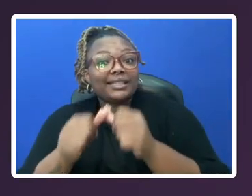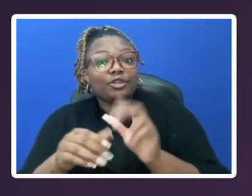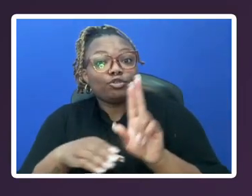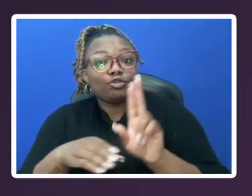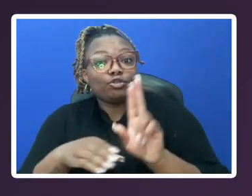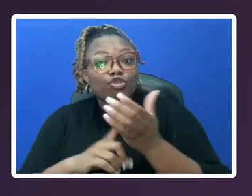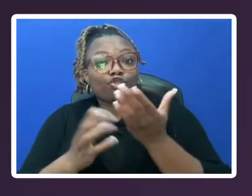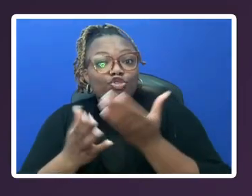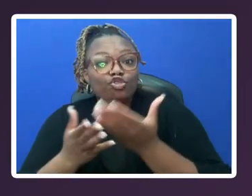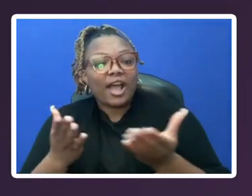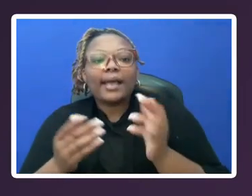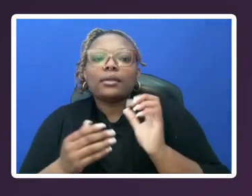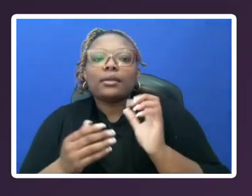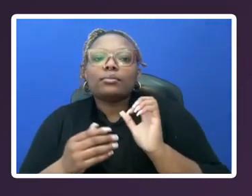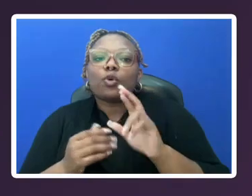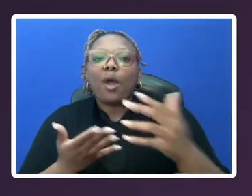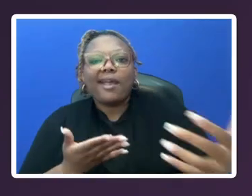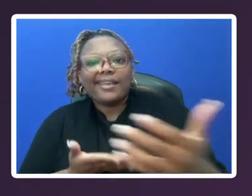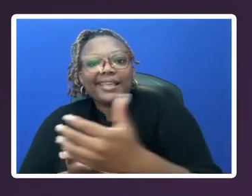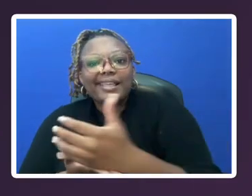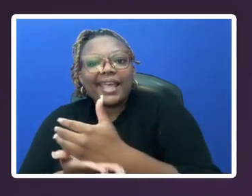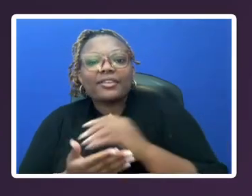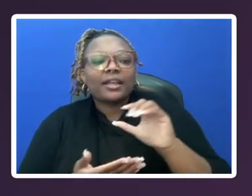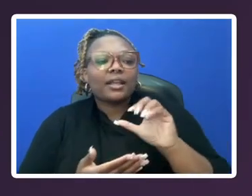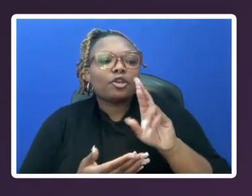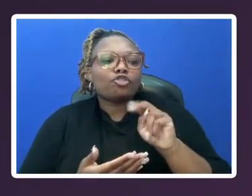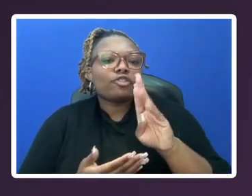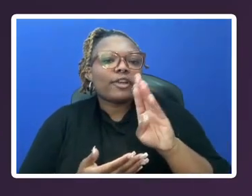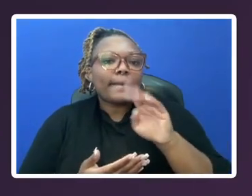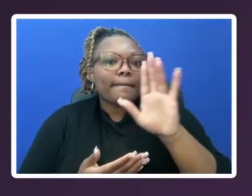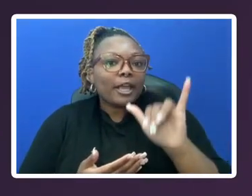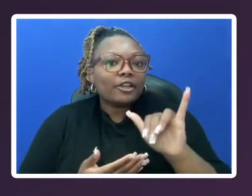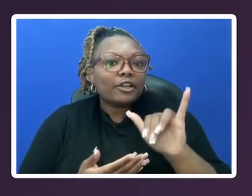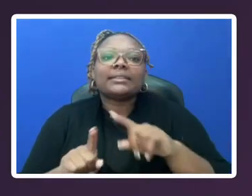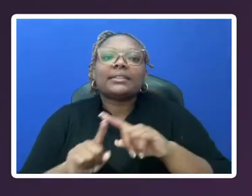gathering the cranberries, for, you know, very modern thing. So, I think it's important to